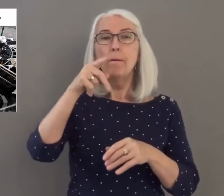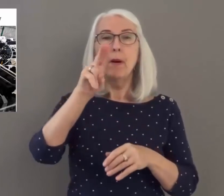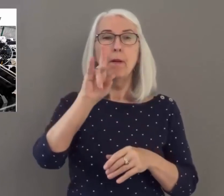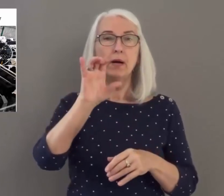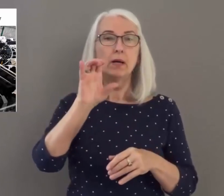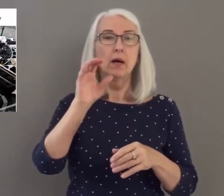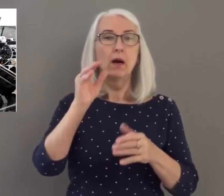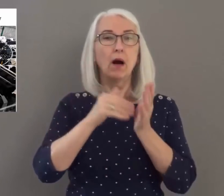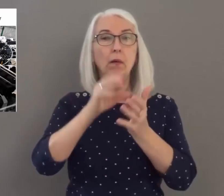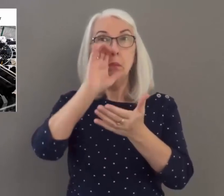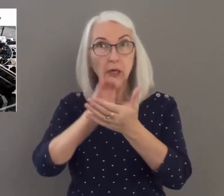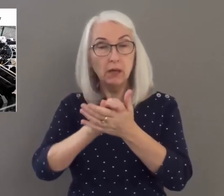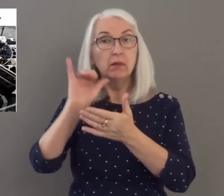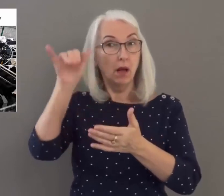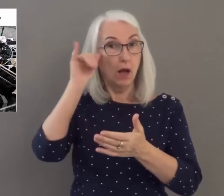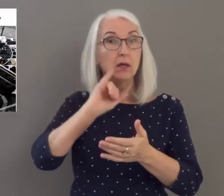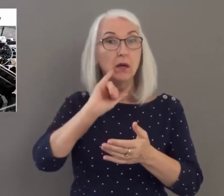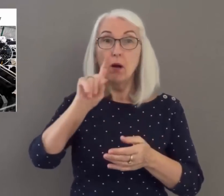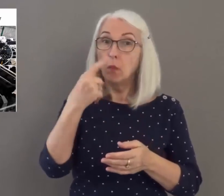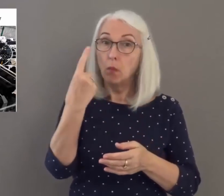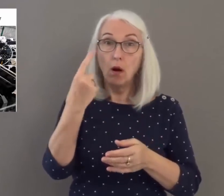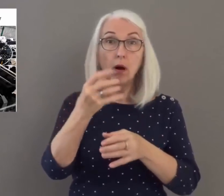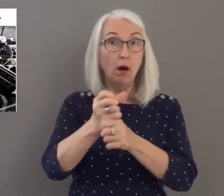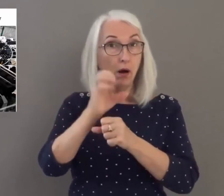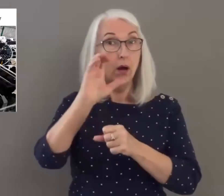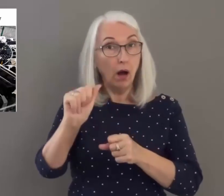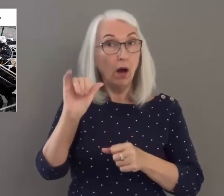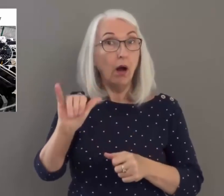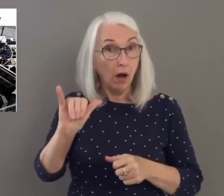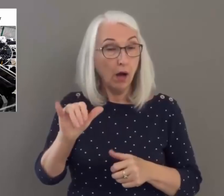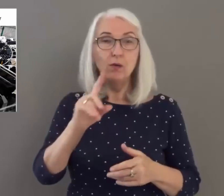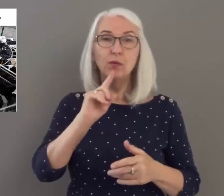the public often believes that cow’s milk is the sole (only) source of calcium.